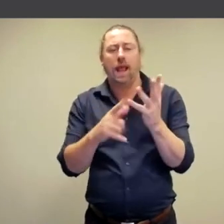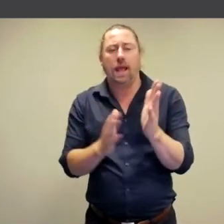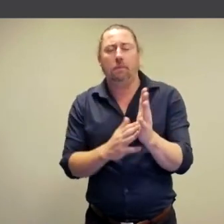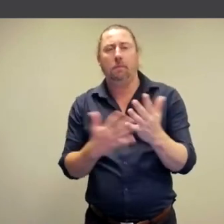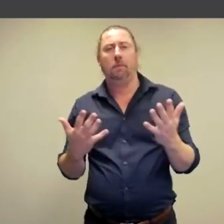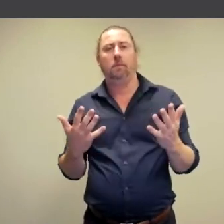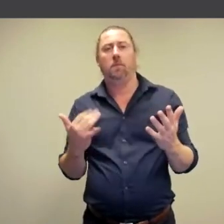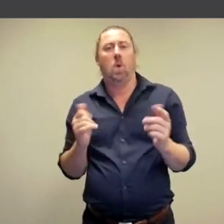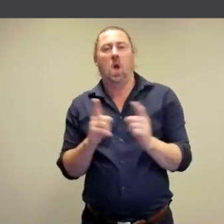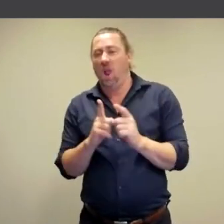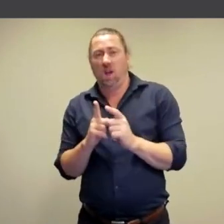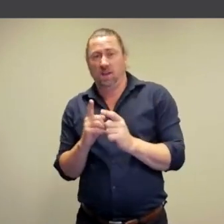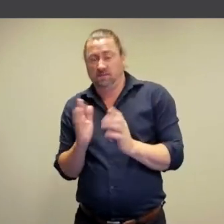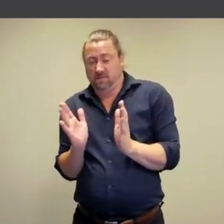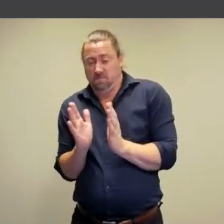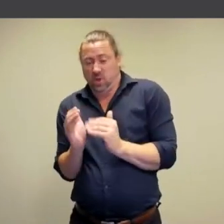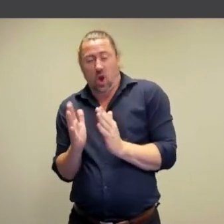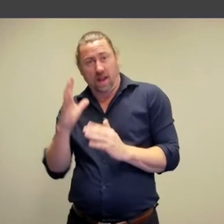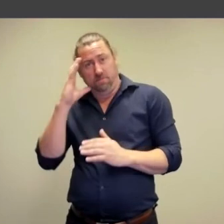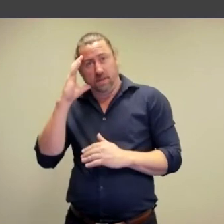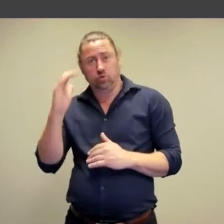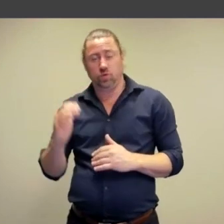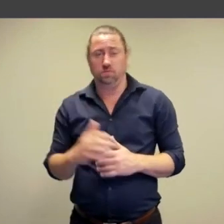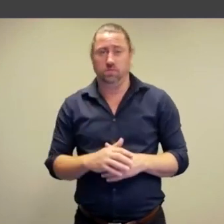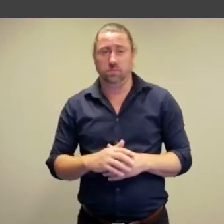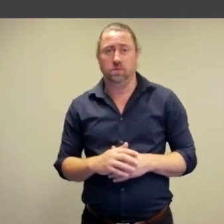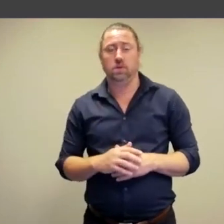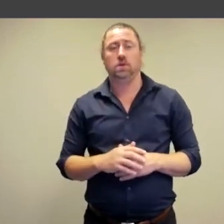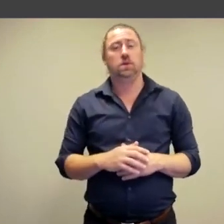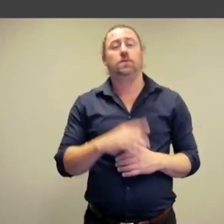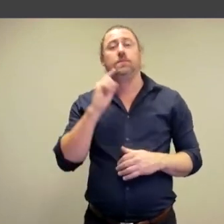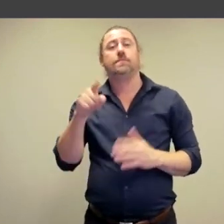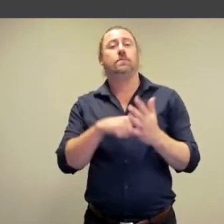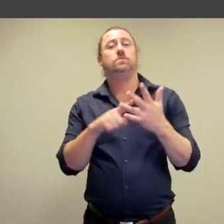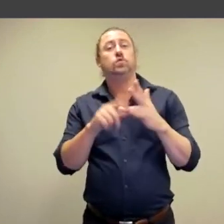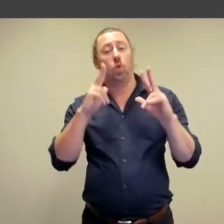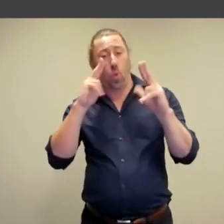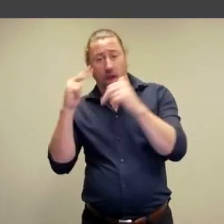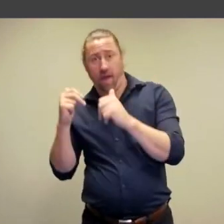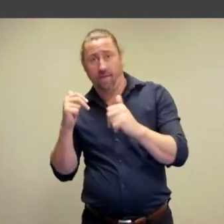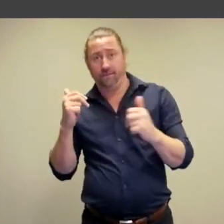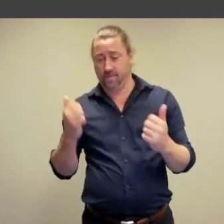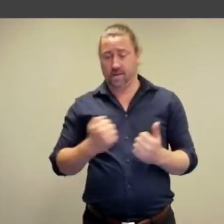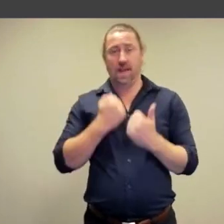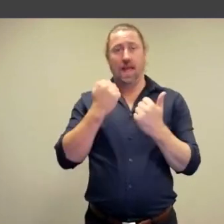bedrooms. In this